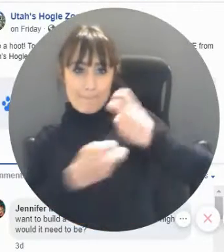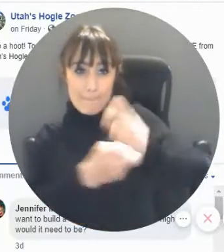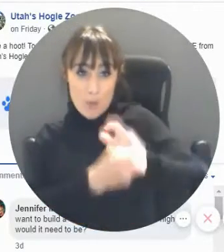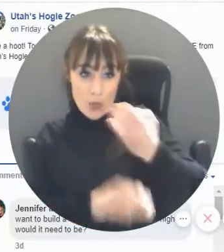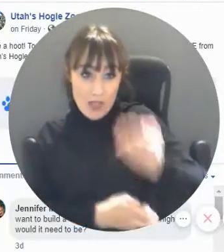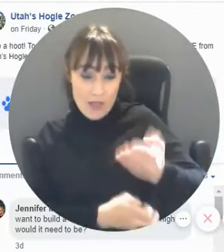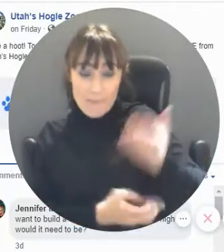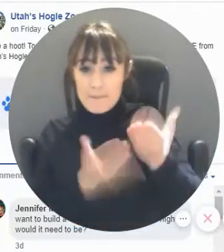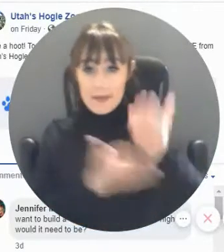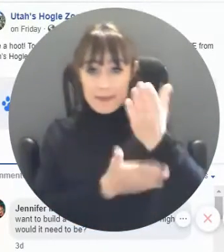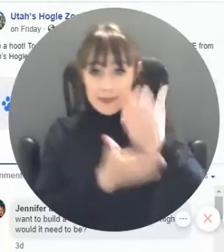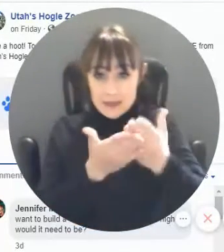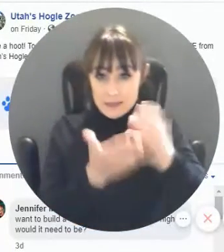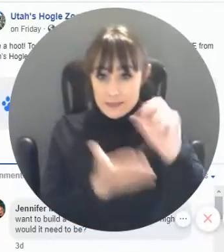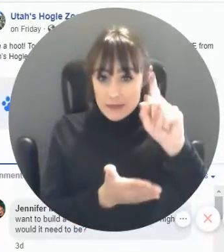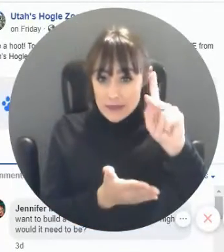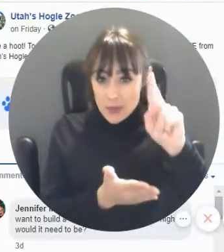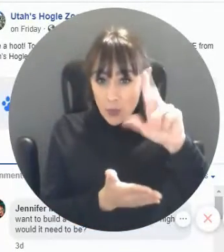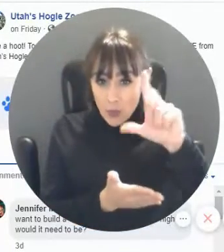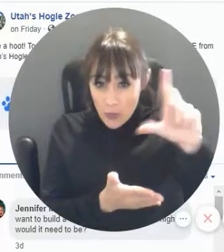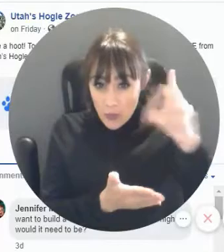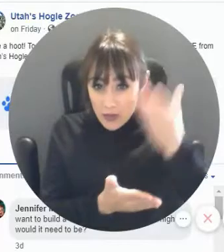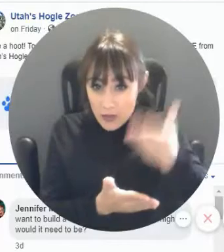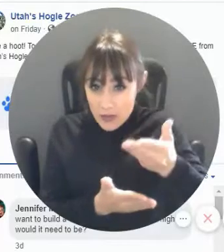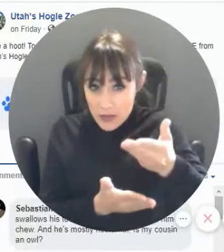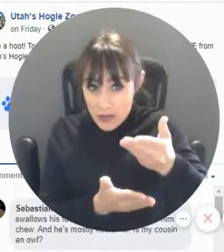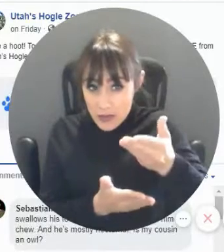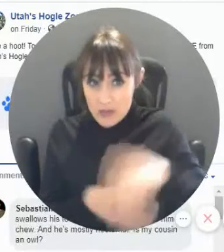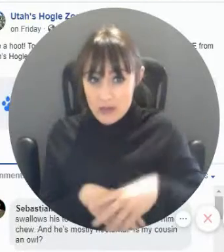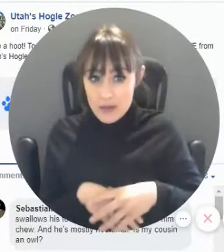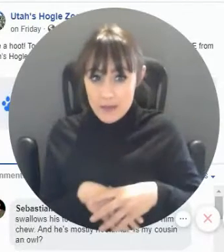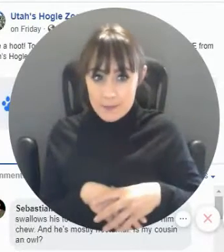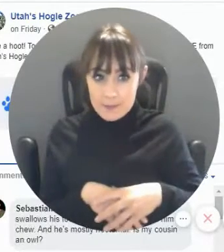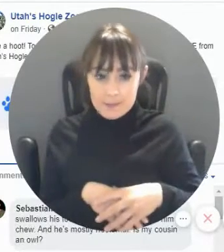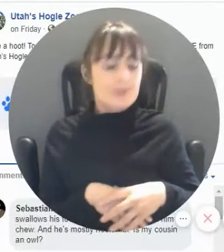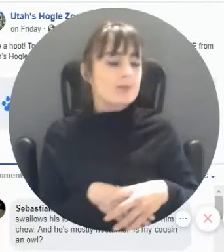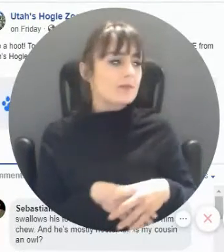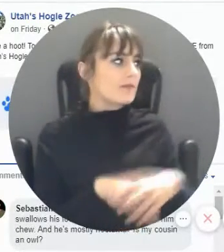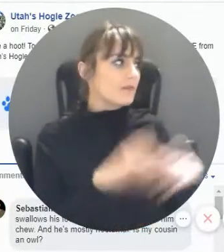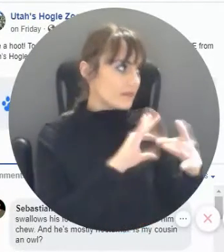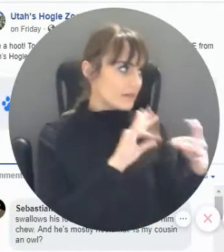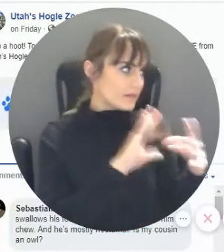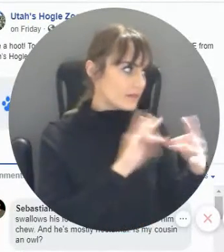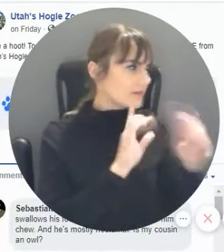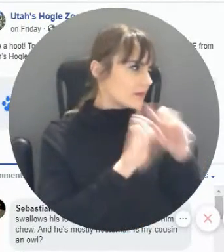(Other voice): And yes, we will be getting up close to the owls here in a minute. People are asking about them.